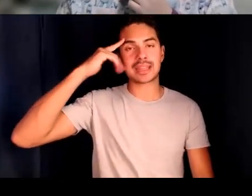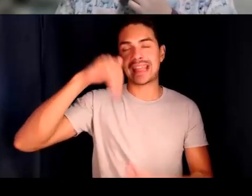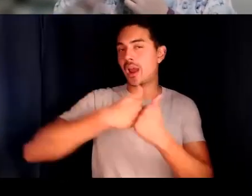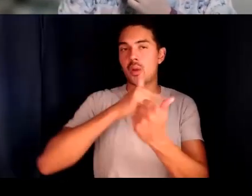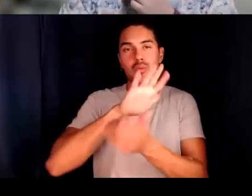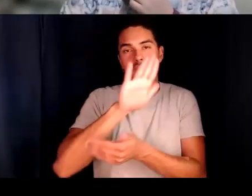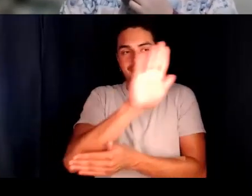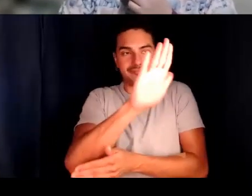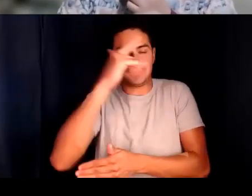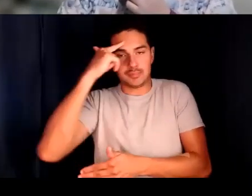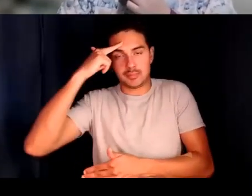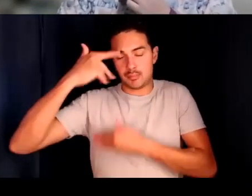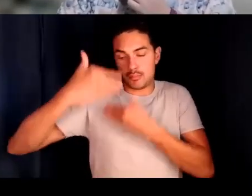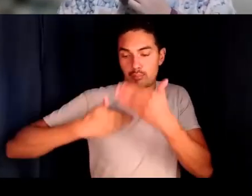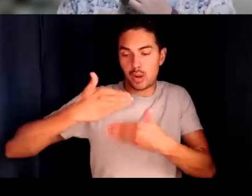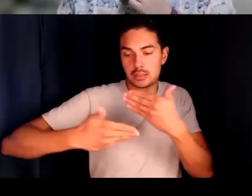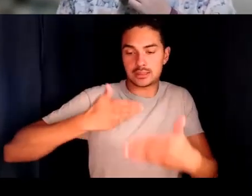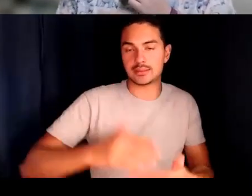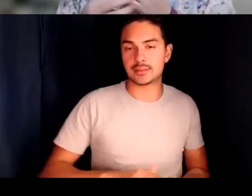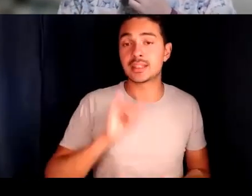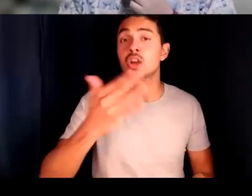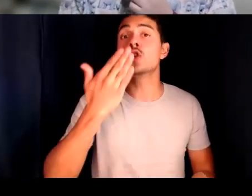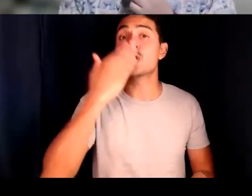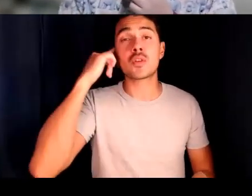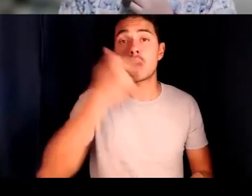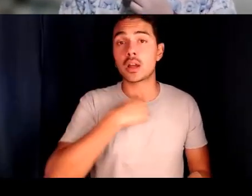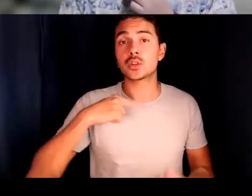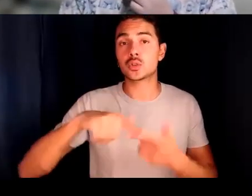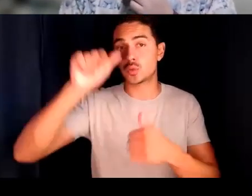So this is good for us to remember, you know, if we're talking to somebody